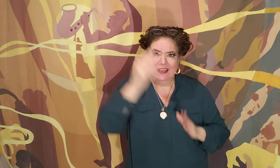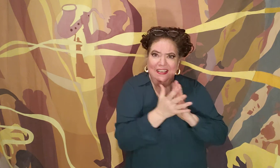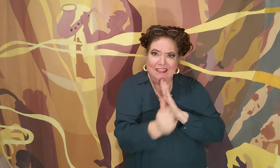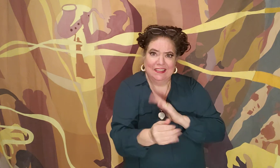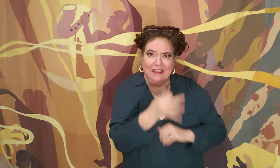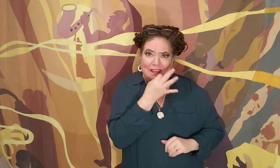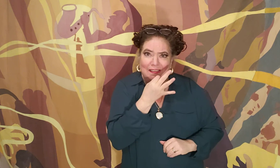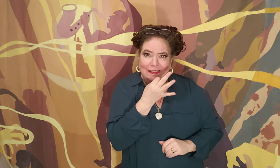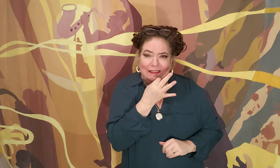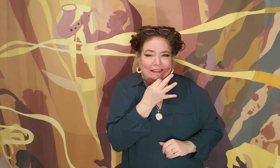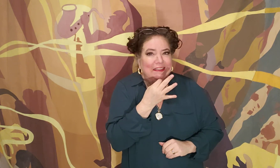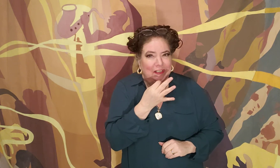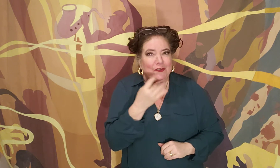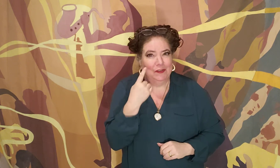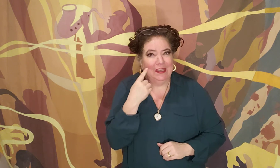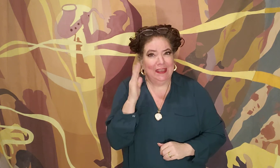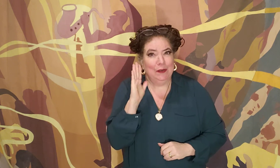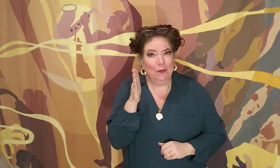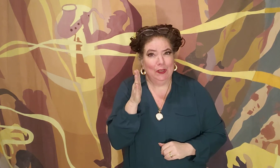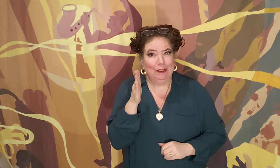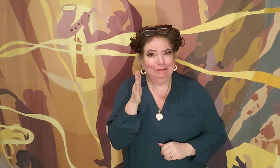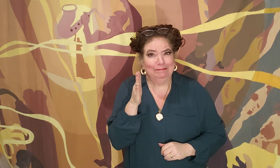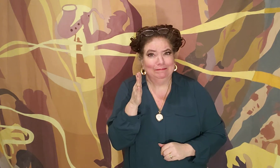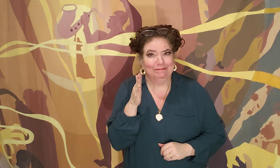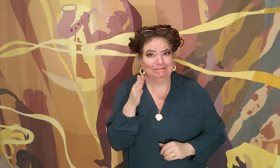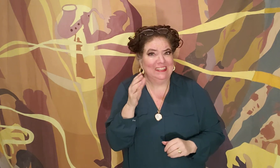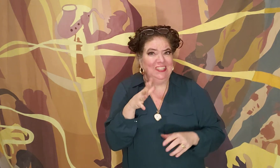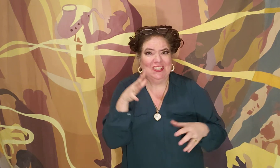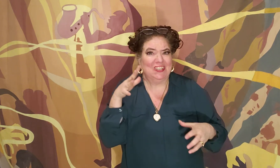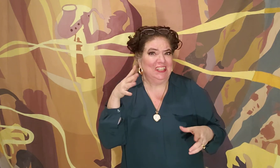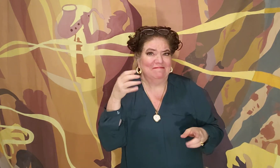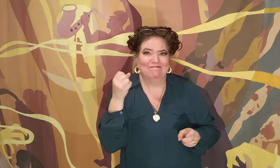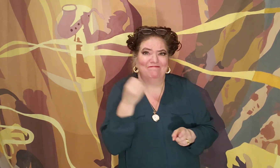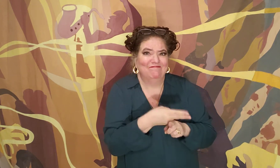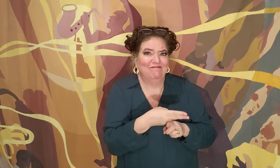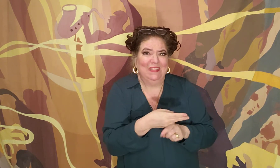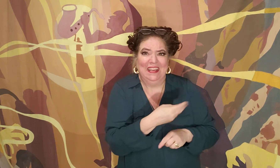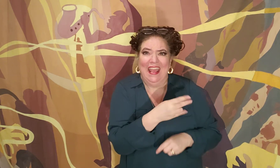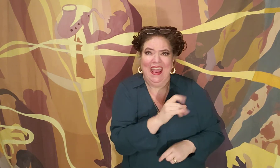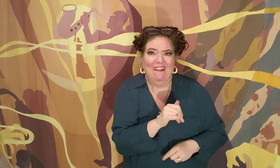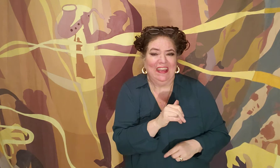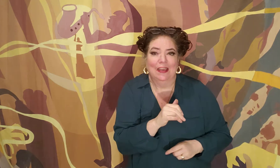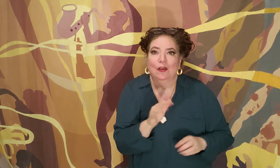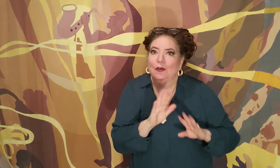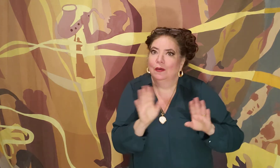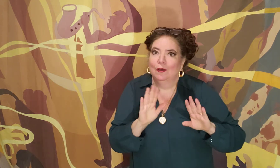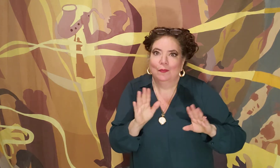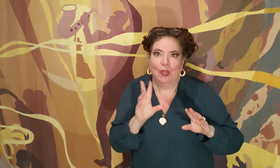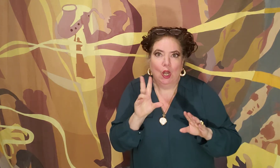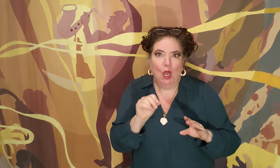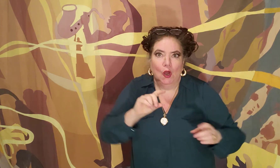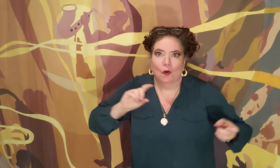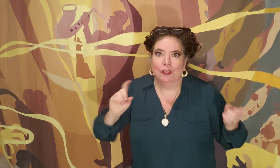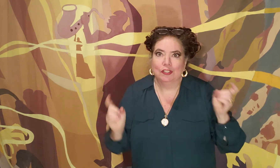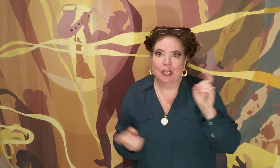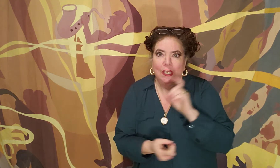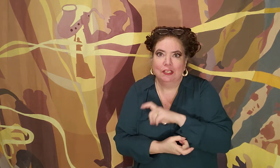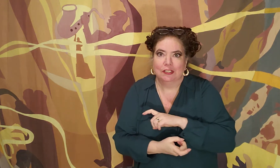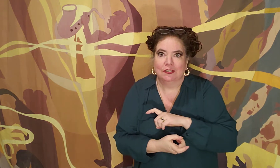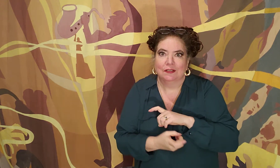he's skilled! You think he will... he's just gonna beat Harry. But no! It changes.